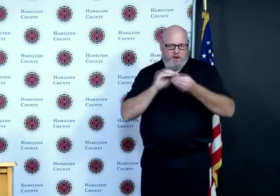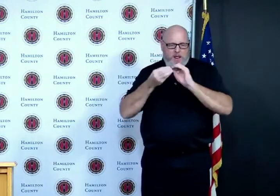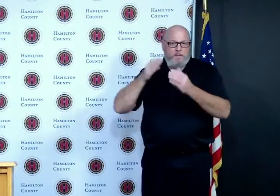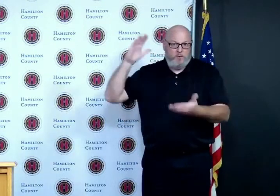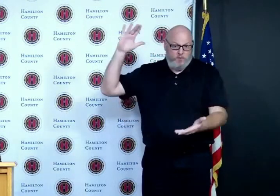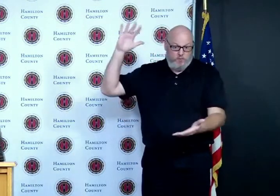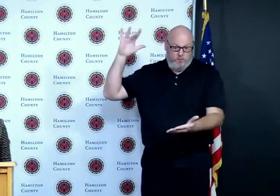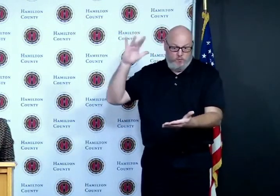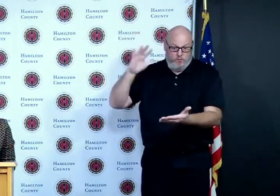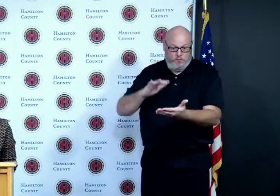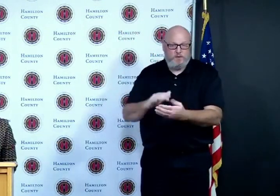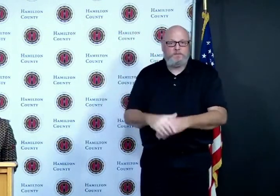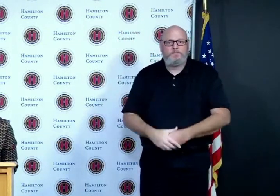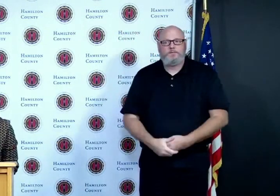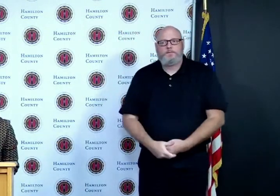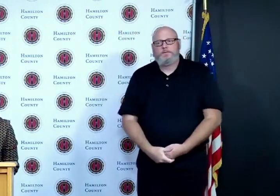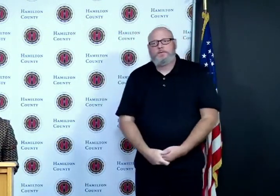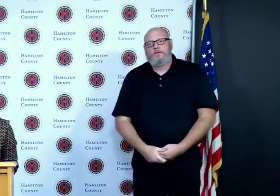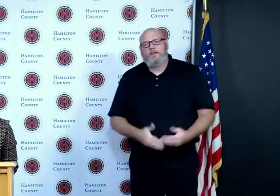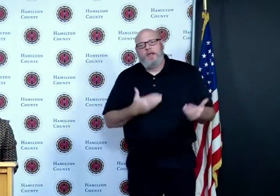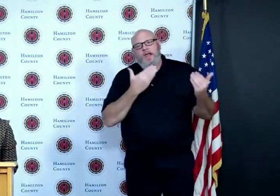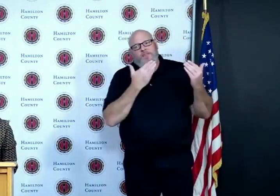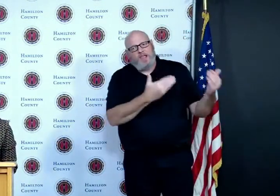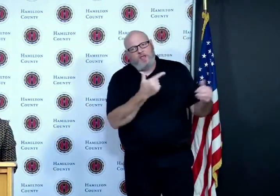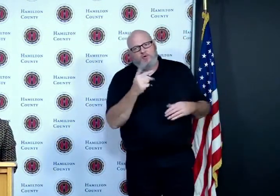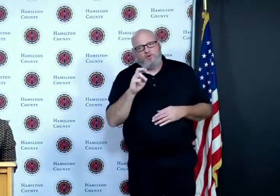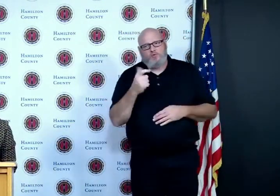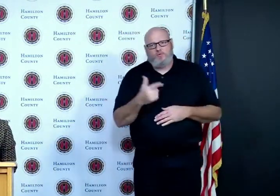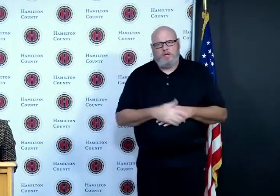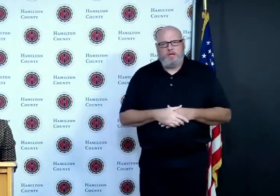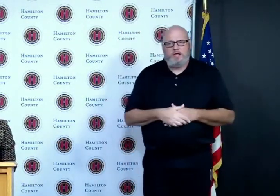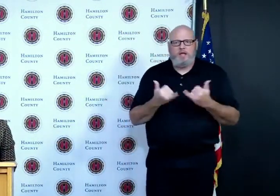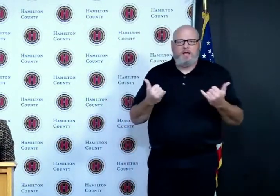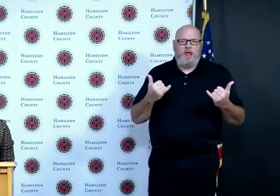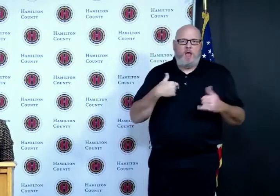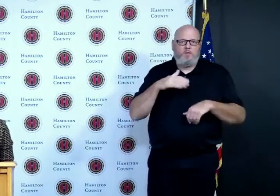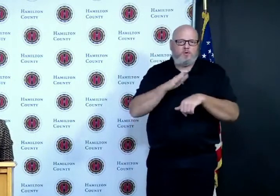thank you Greg and now Holly is going to expand upon the CARES Act funding